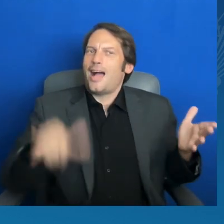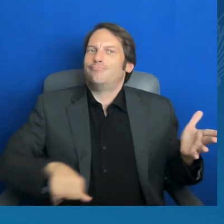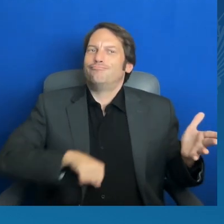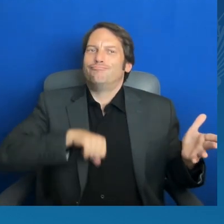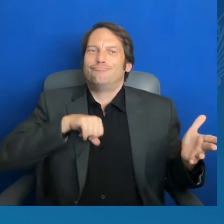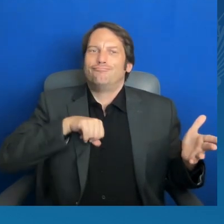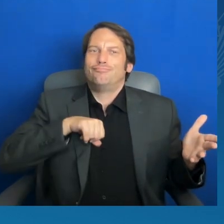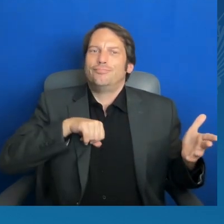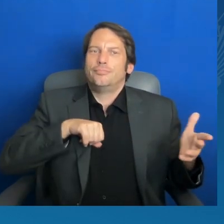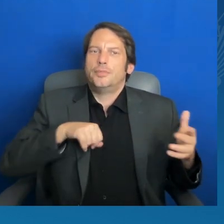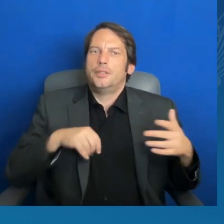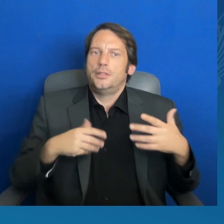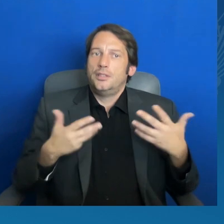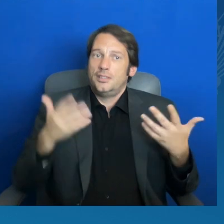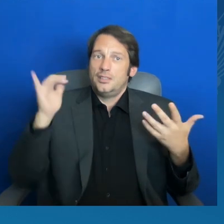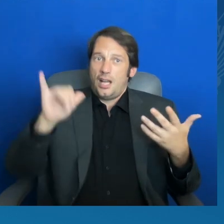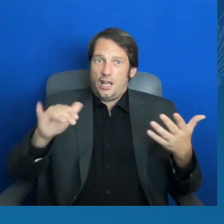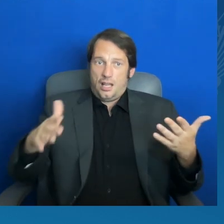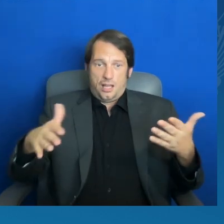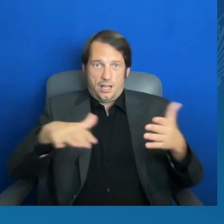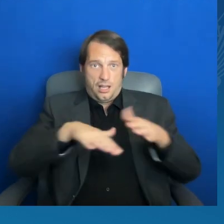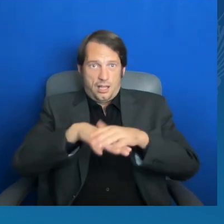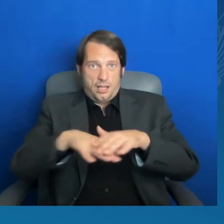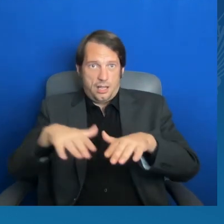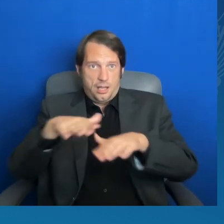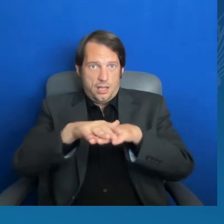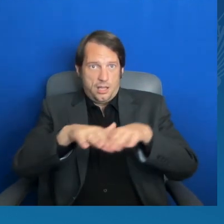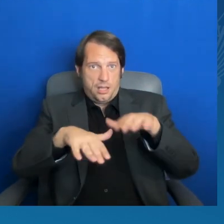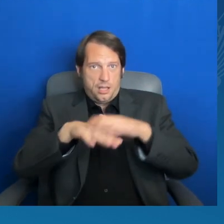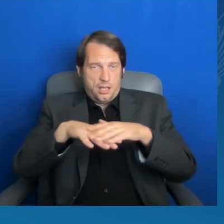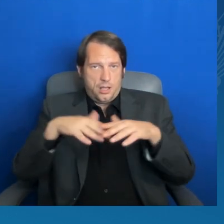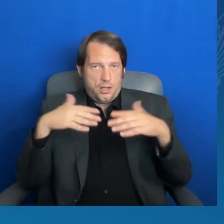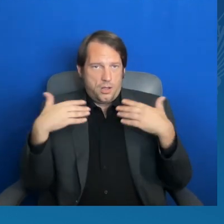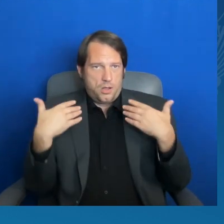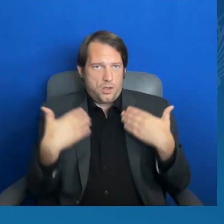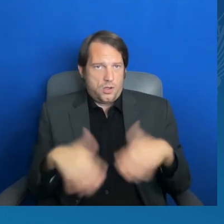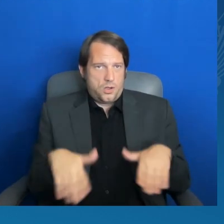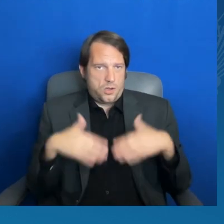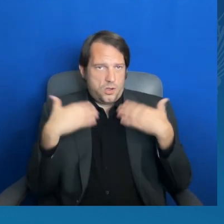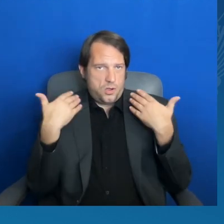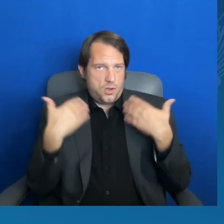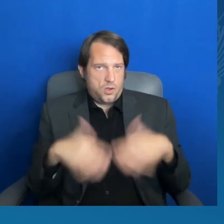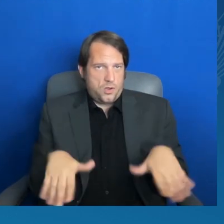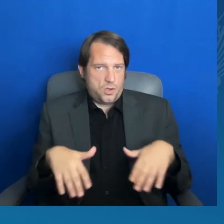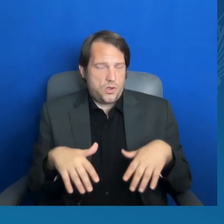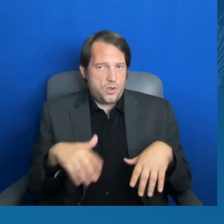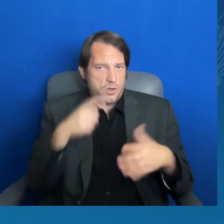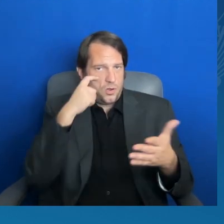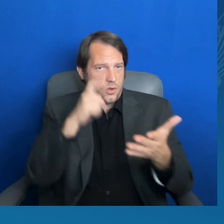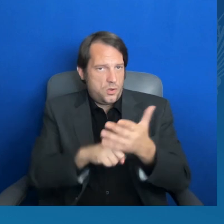because there is a collective movement, if we see the connections, that is about freedom. And I will say then,